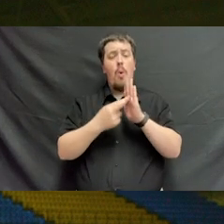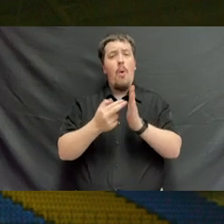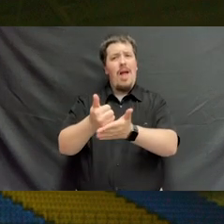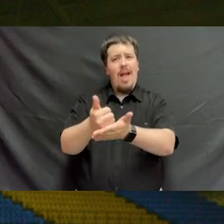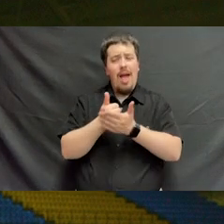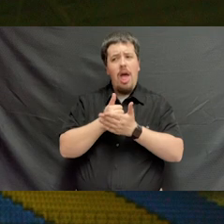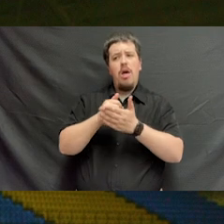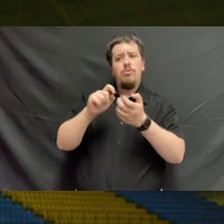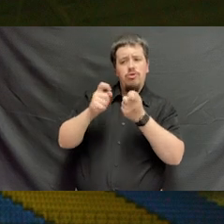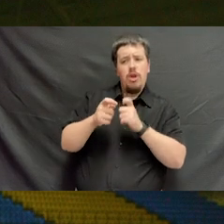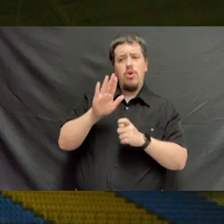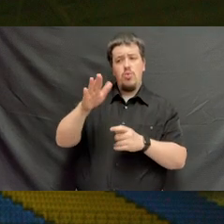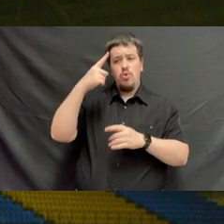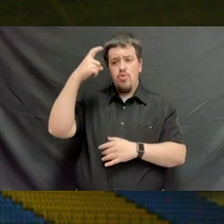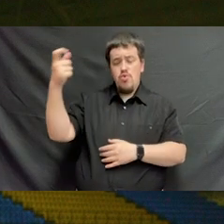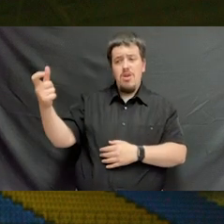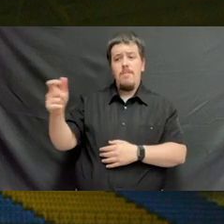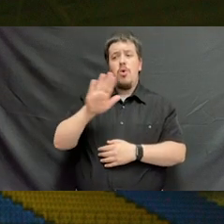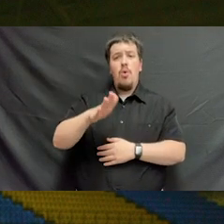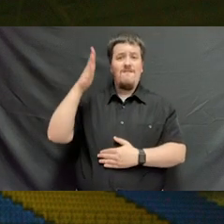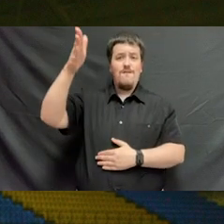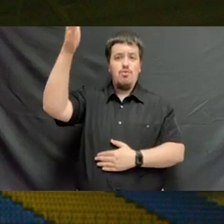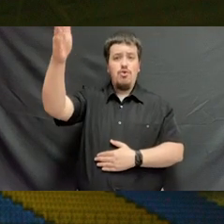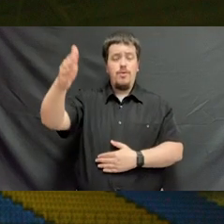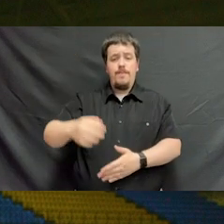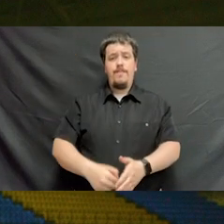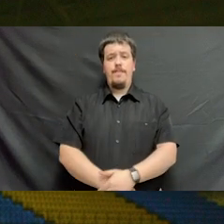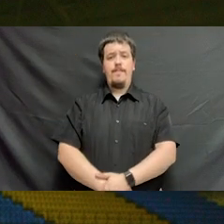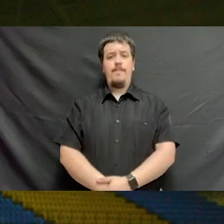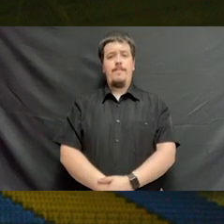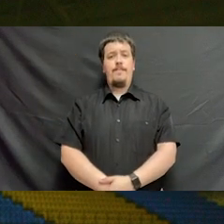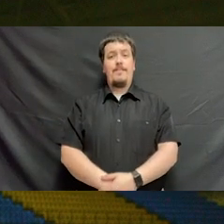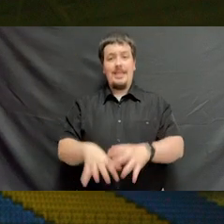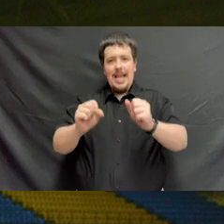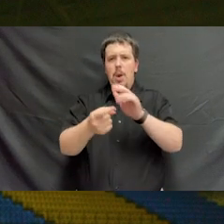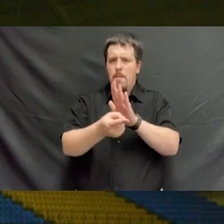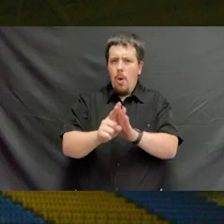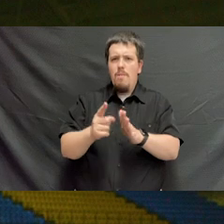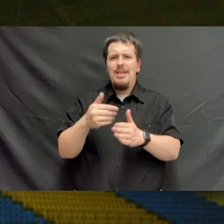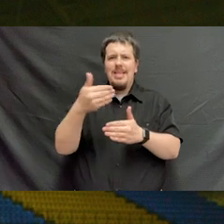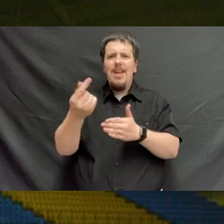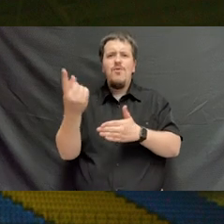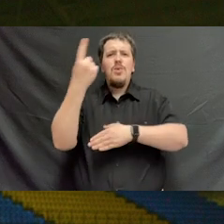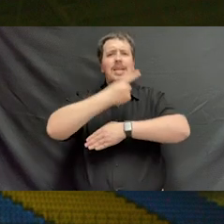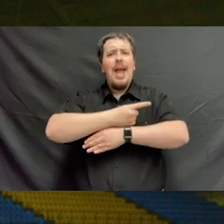in shaping both your dreams and your future. Take a moment in the days to come to say thank you to them,